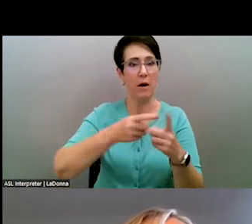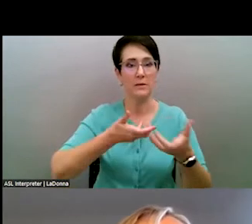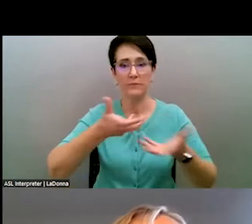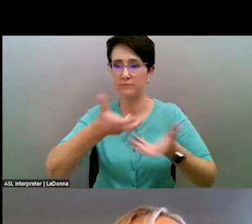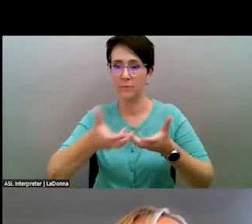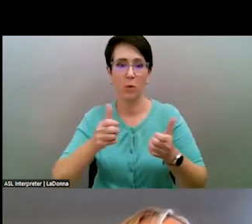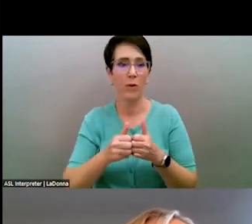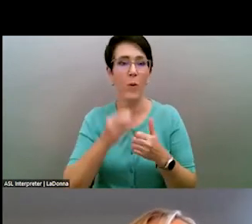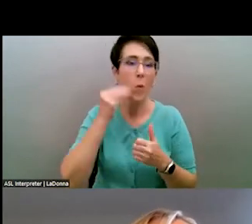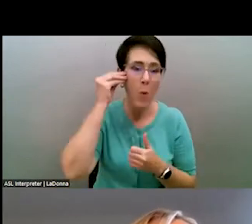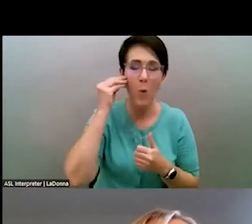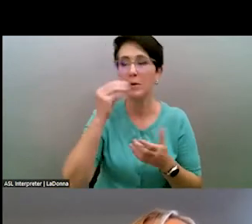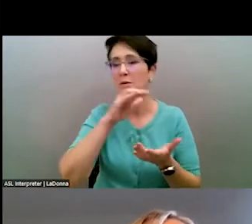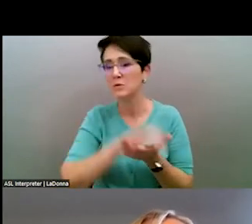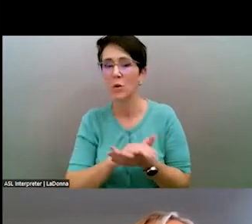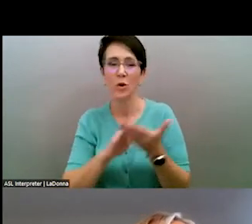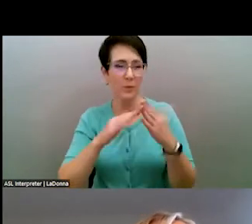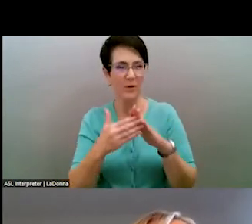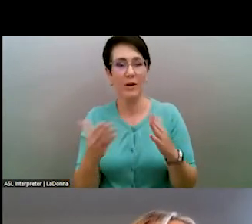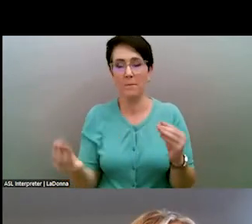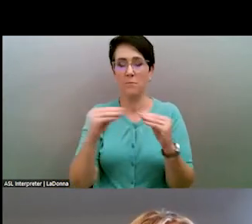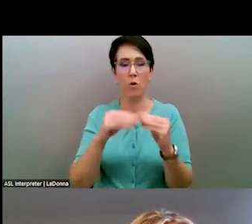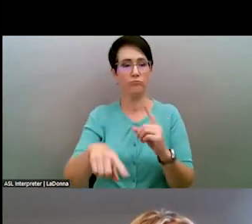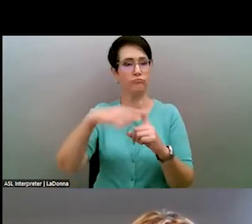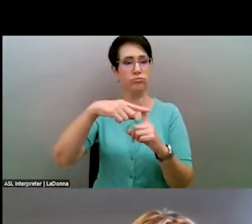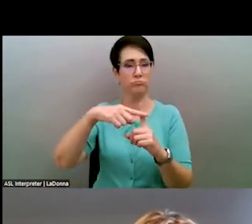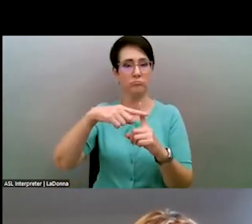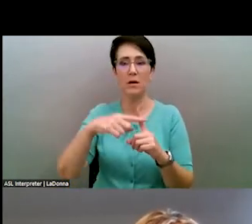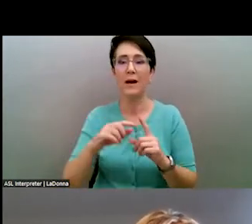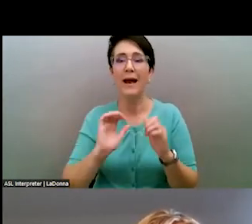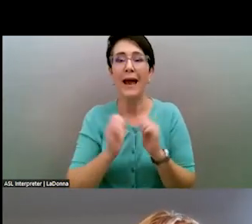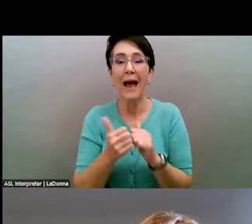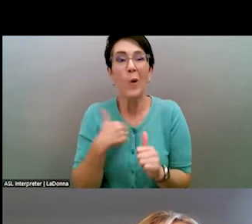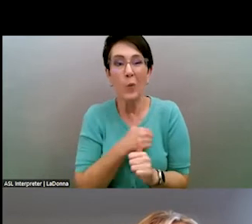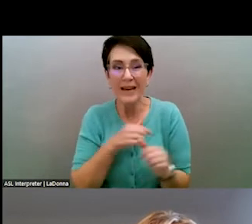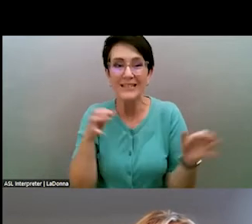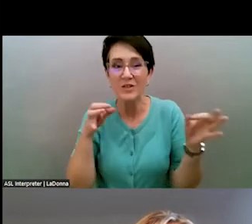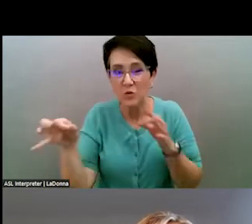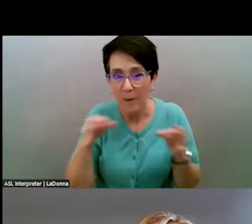HOME AND SCHOOL AND THE COMMUNITY. JUST THINKING HOW WE DESCRIBE OUR SERVICES AND OUR METRICS BOTH